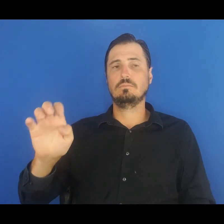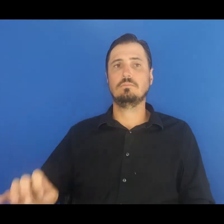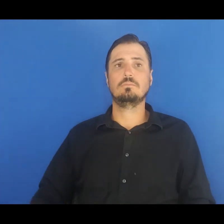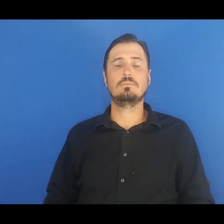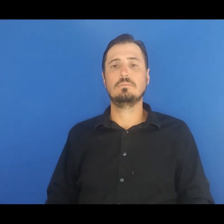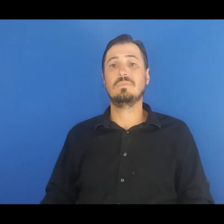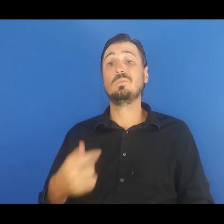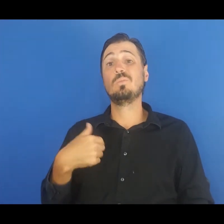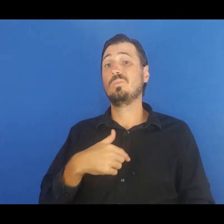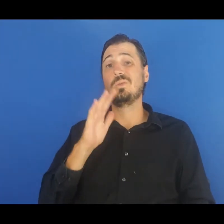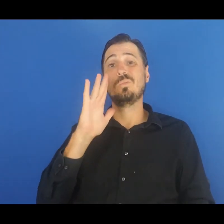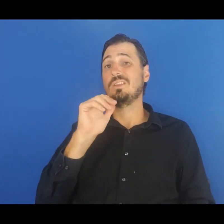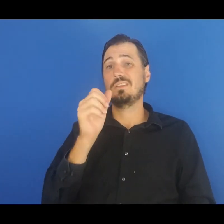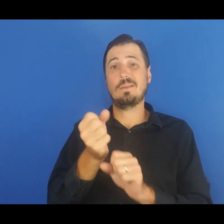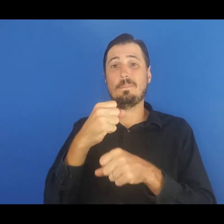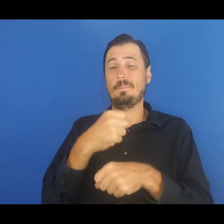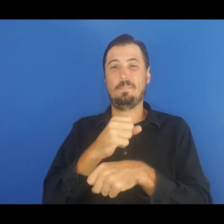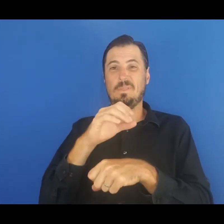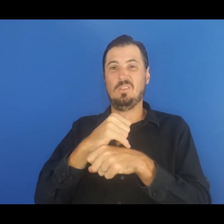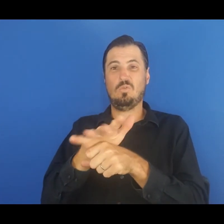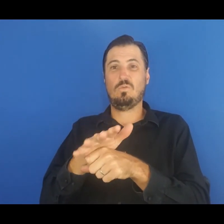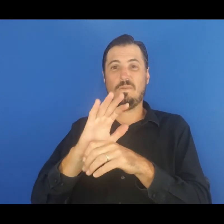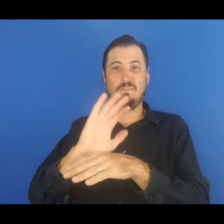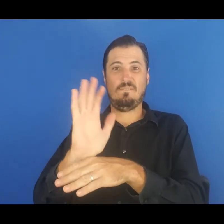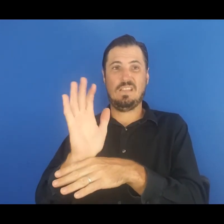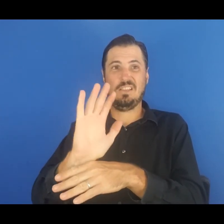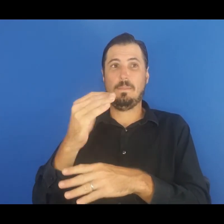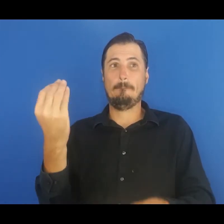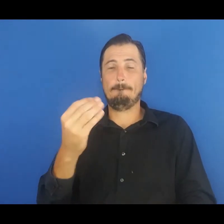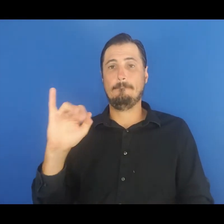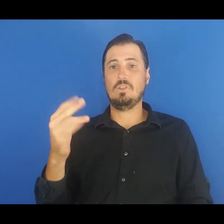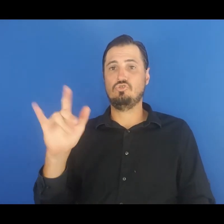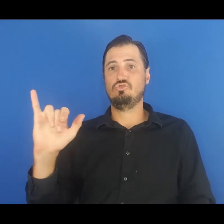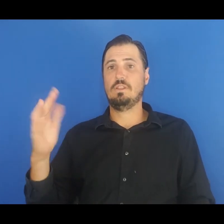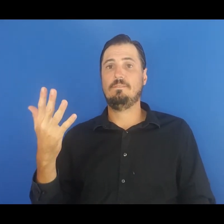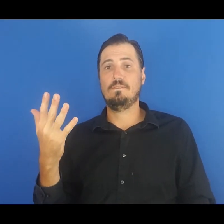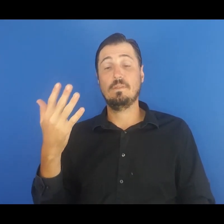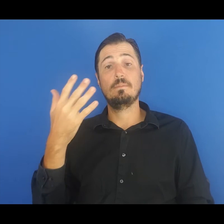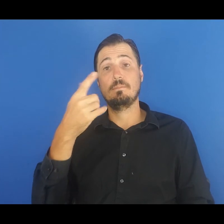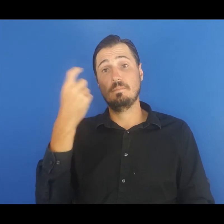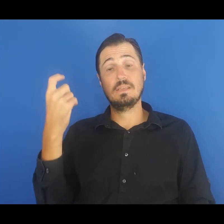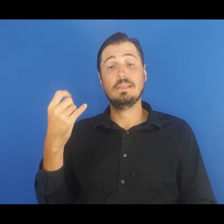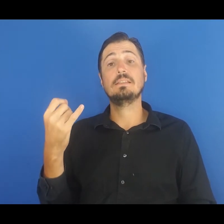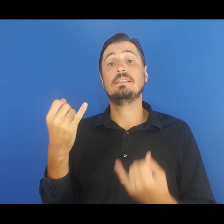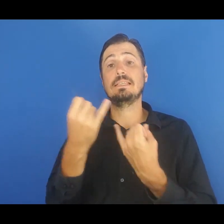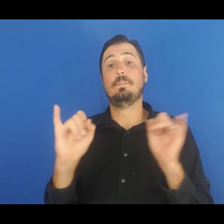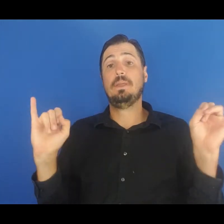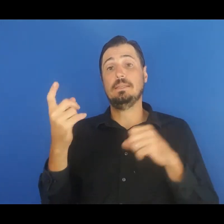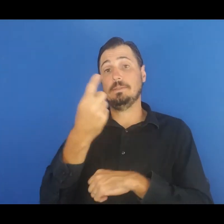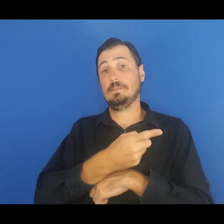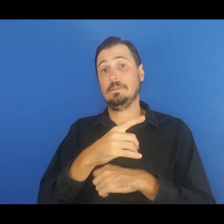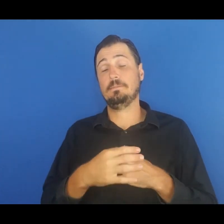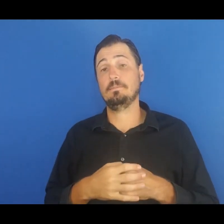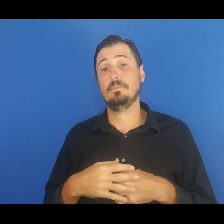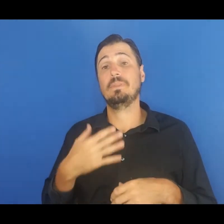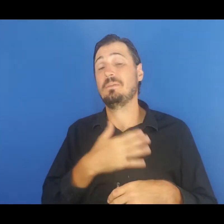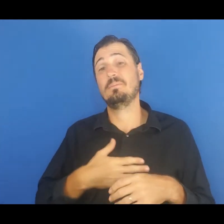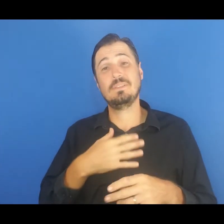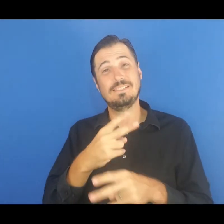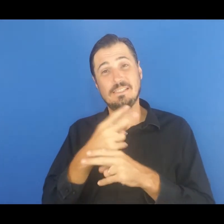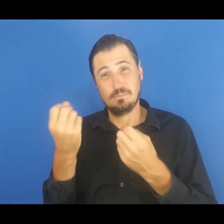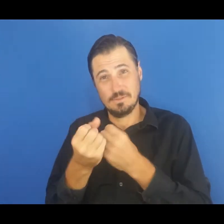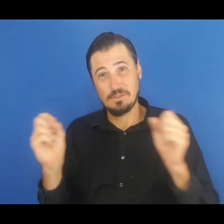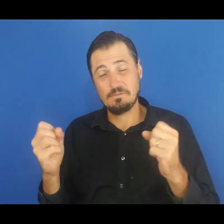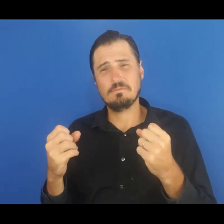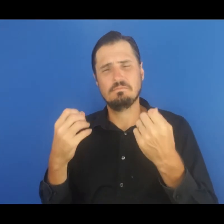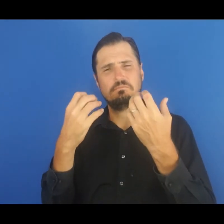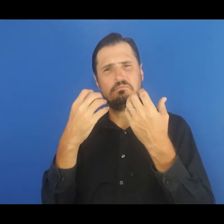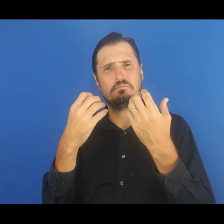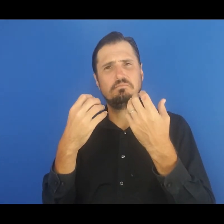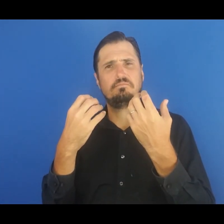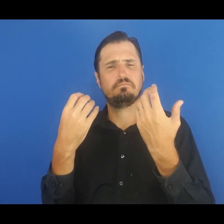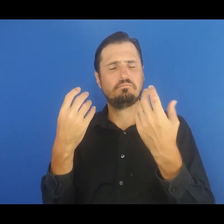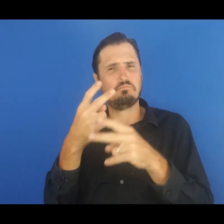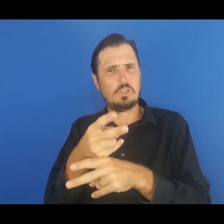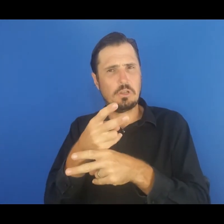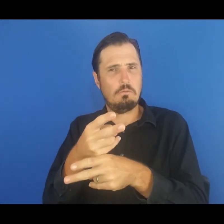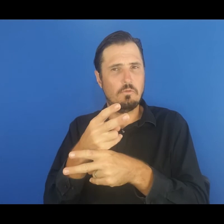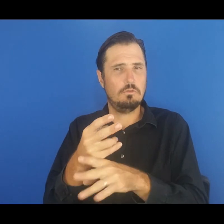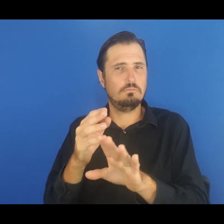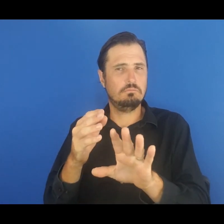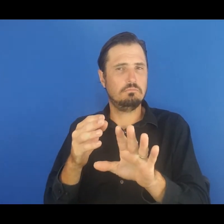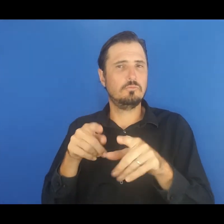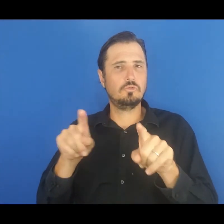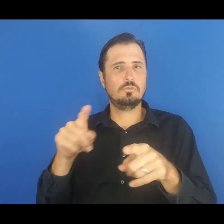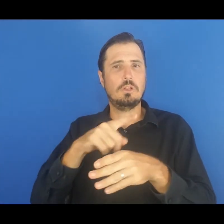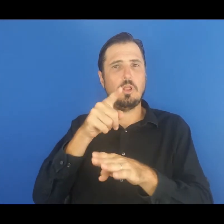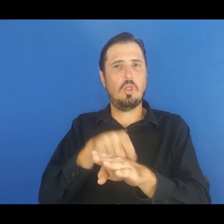We will not be producing this video on Monday, January 5, in celebration of Independence Day. Please be safe and observe precautions over the long weekend